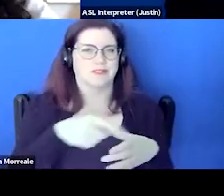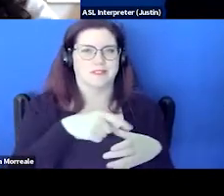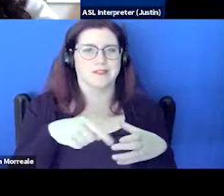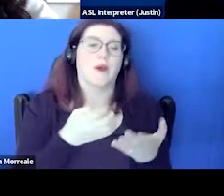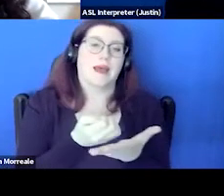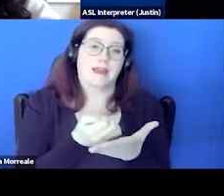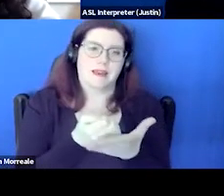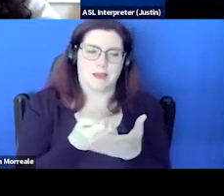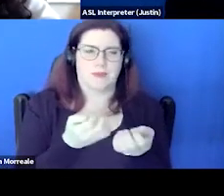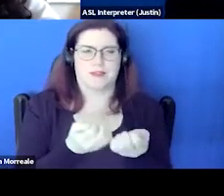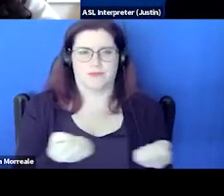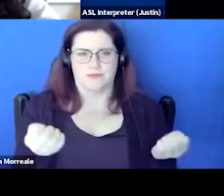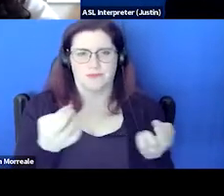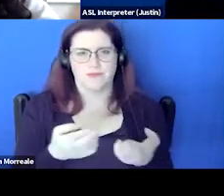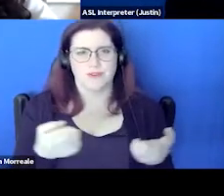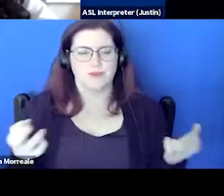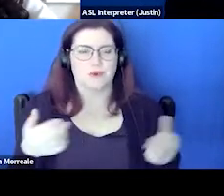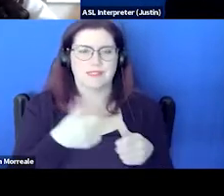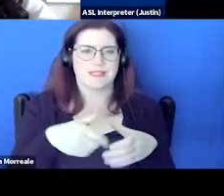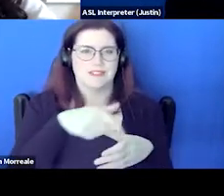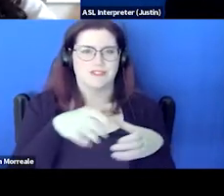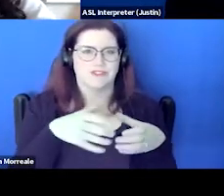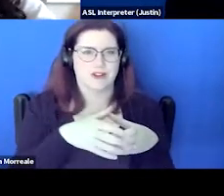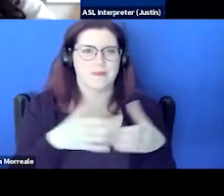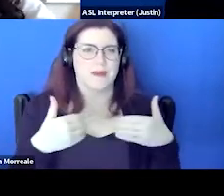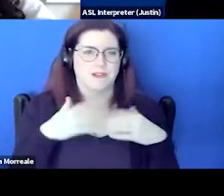the tribes themselves have to provide for their membership.